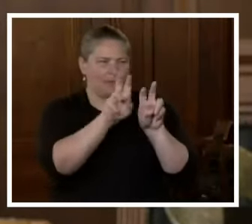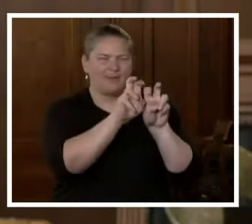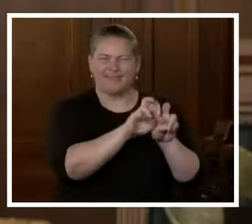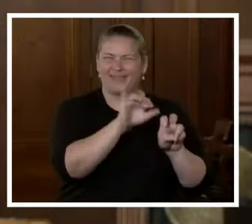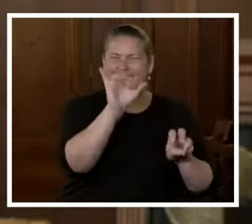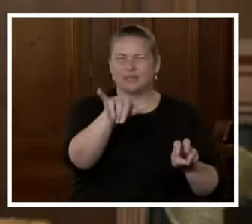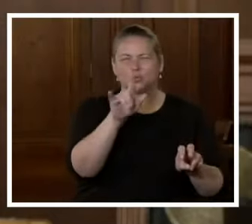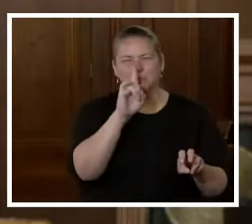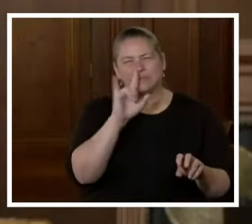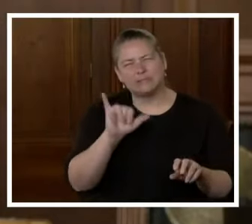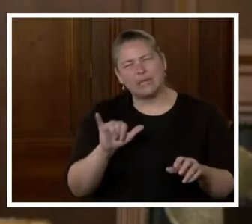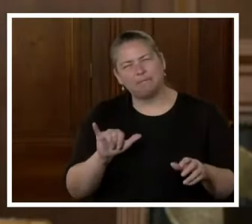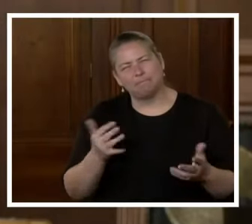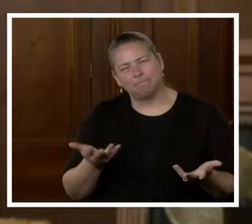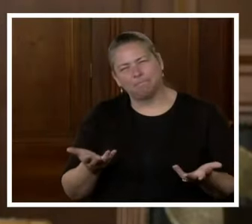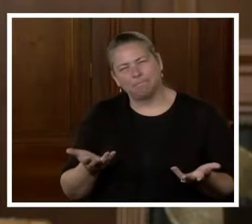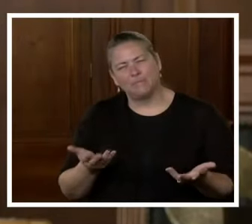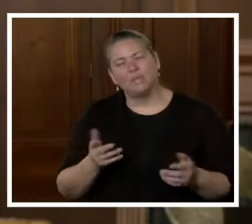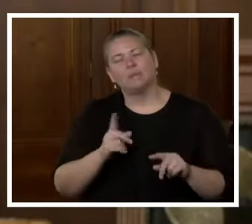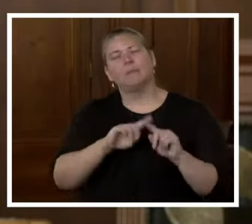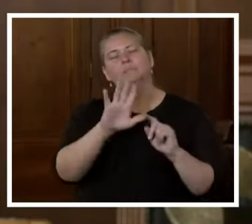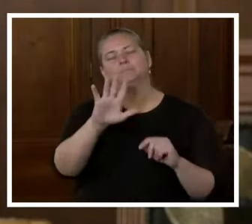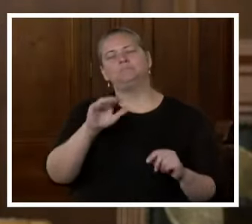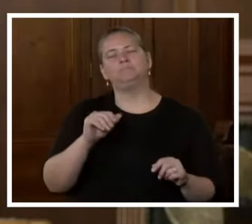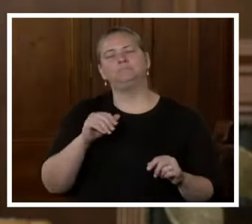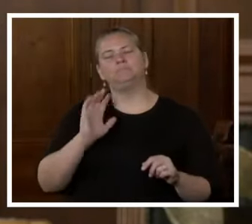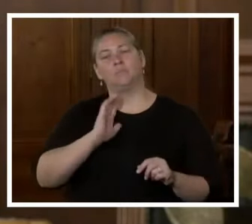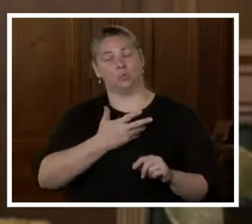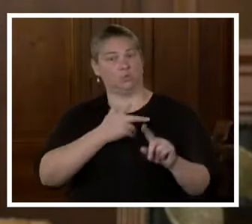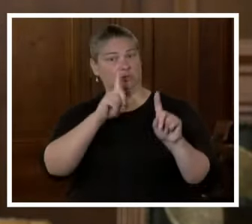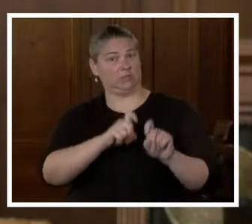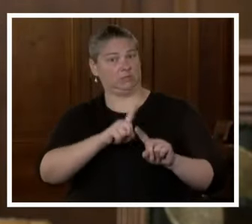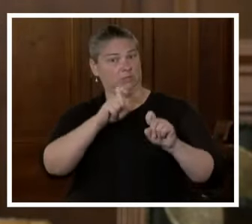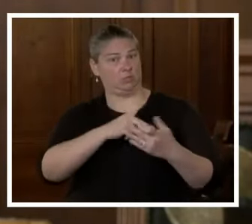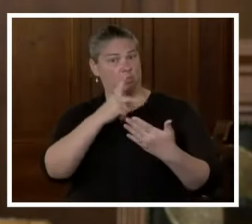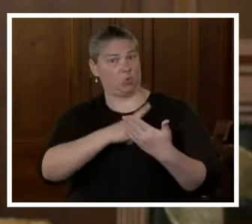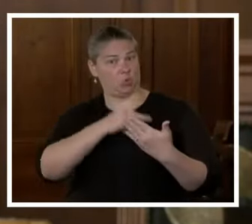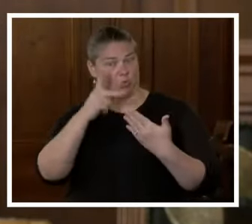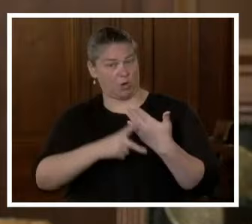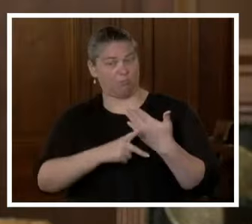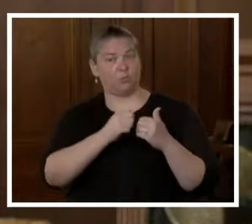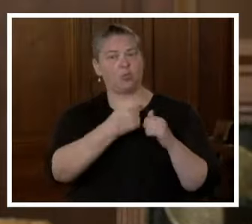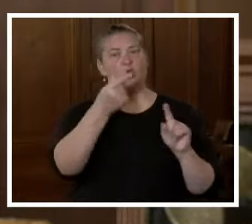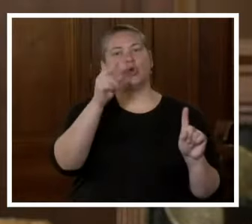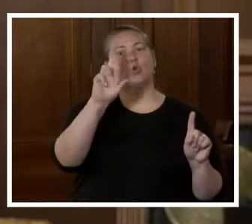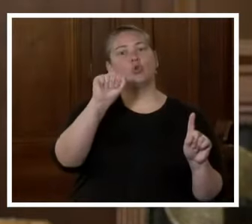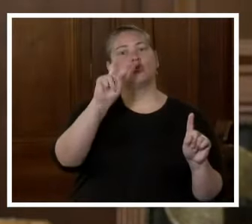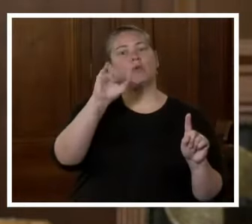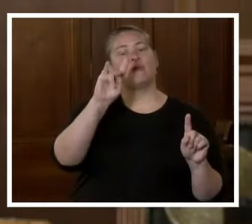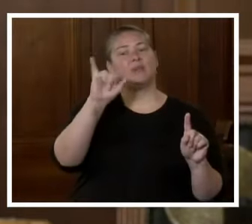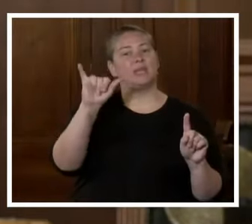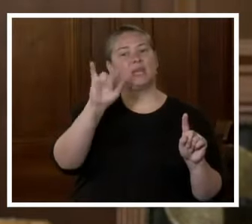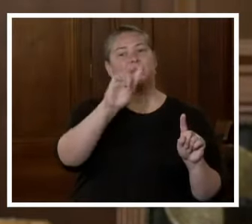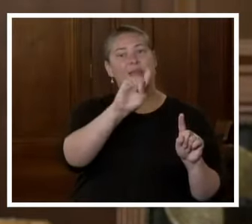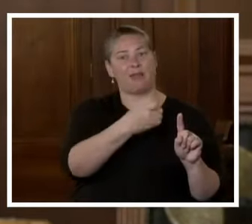MUCH IN THE LAST TWO OR THREE WEEKS. FOR HOSPITALS AND HEALTH DEPARTMENTS, WE SUPPORT CAN BE IT'S GOTTEN A LITTLE HARDER TO